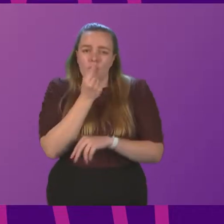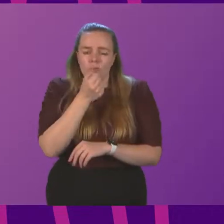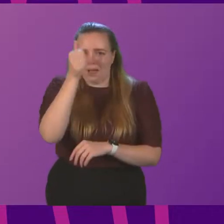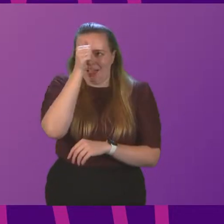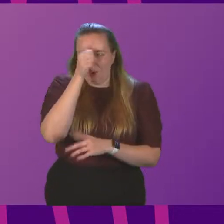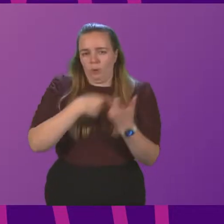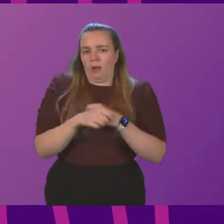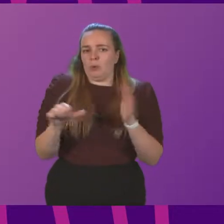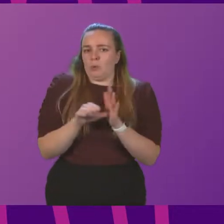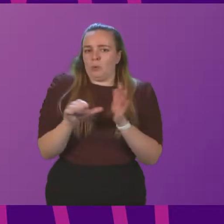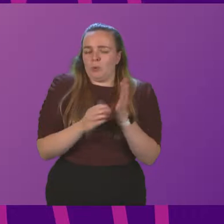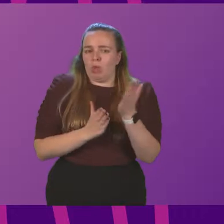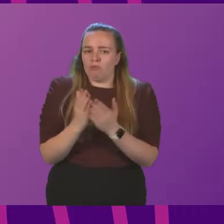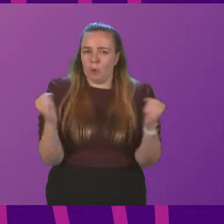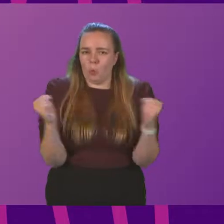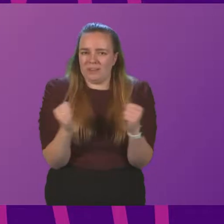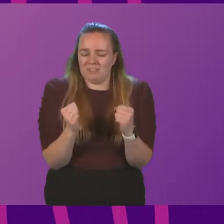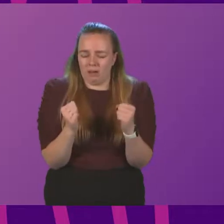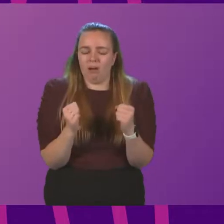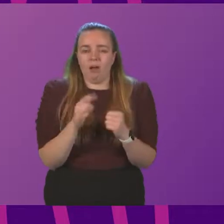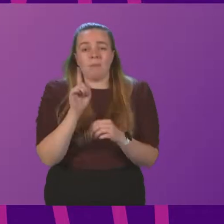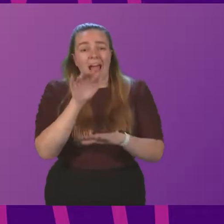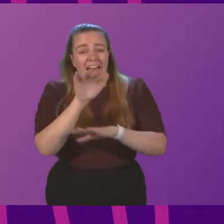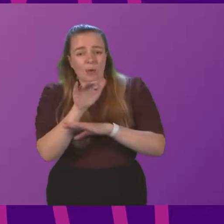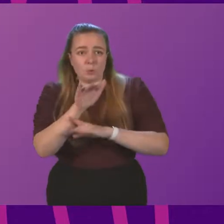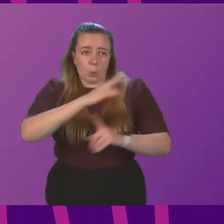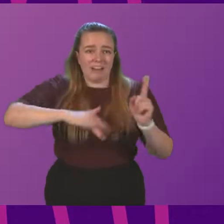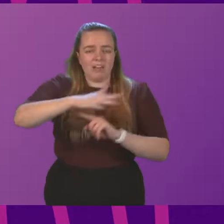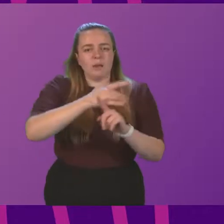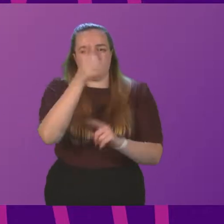difficult as we get into the depths of winter, but we know that outdoor environments are safer. When